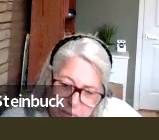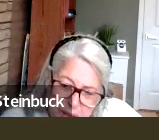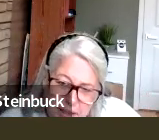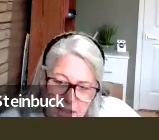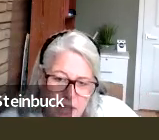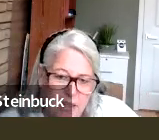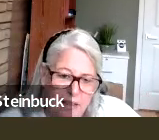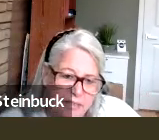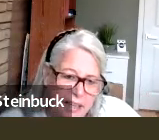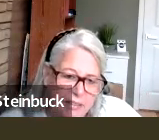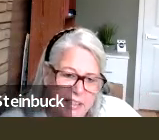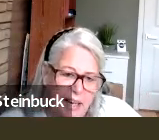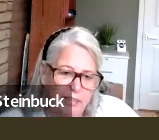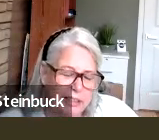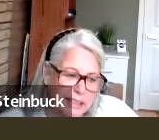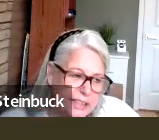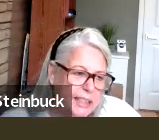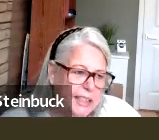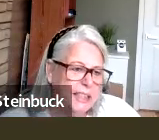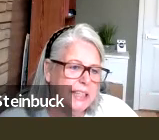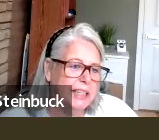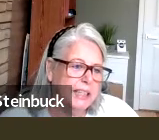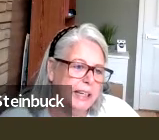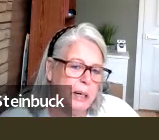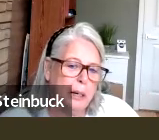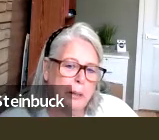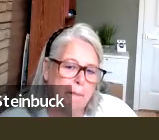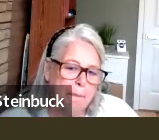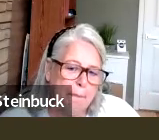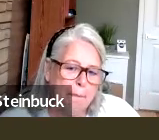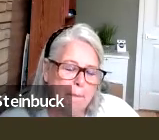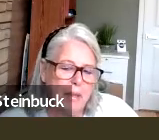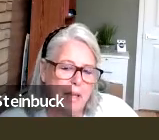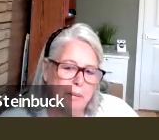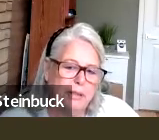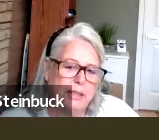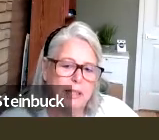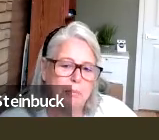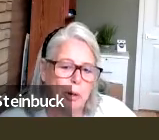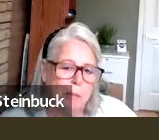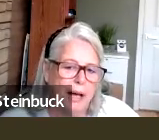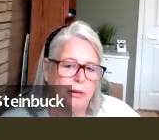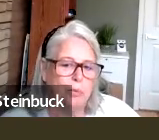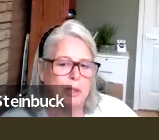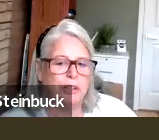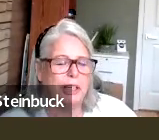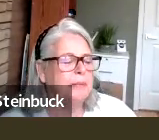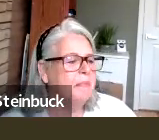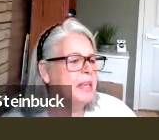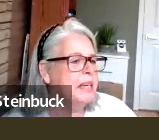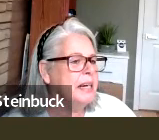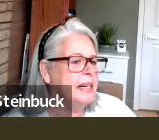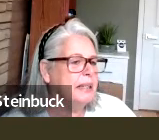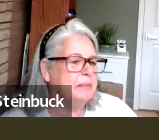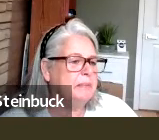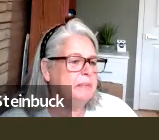And then the other people were all white.